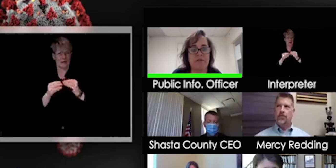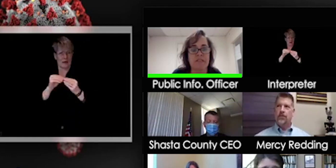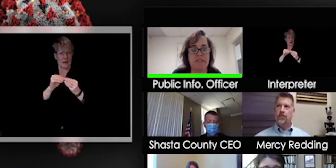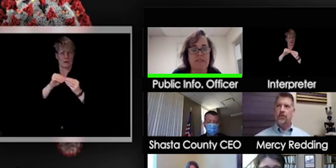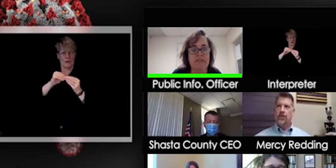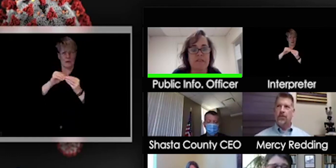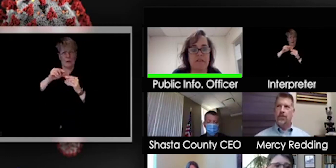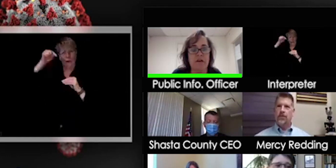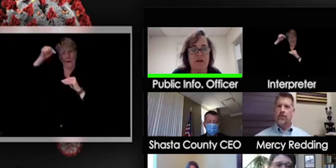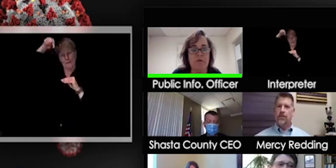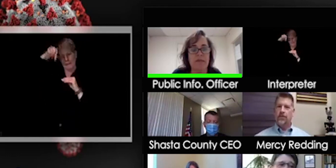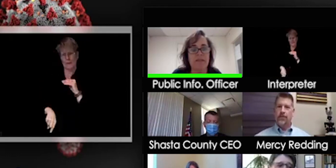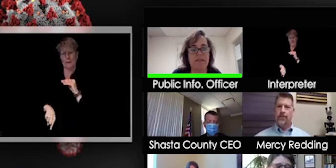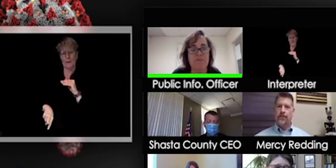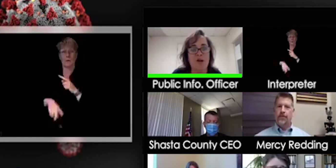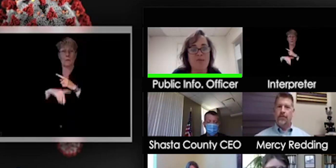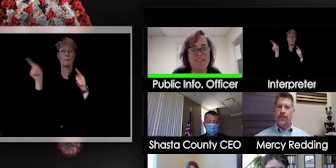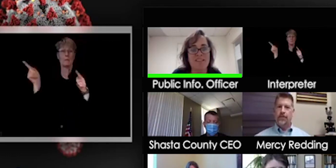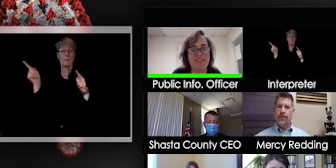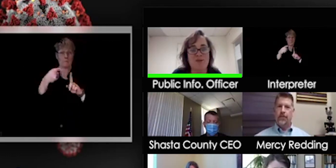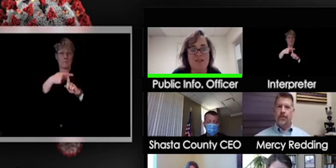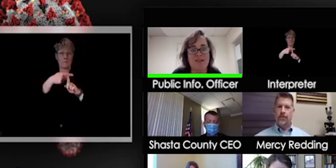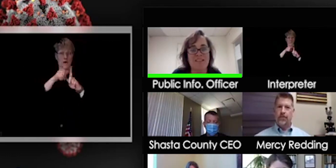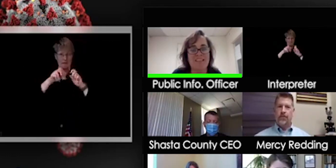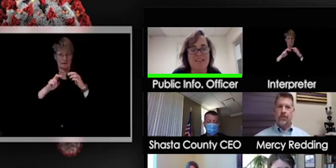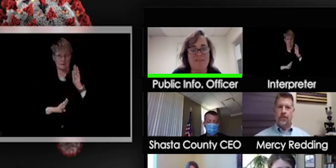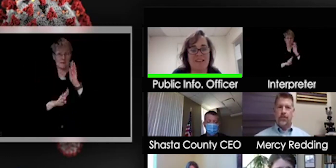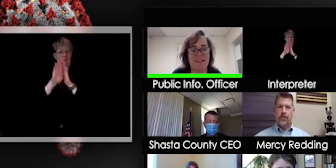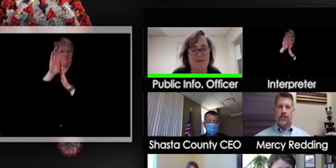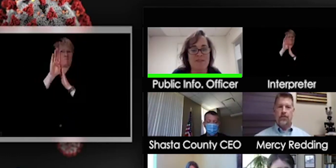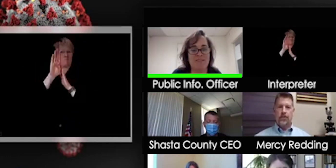first learned of the disease? Are we making some progress and, if so, is it significant?